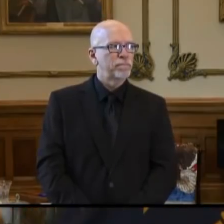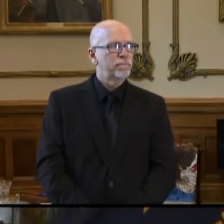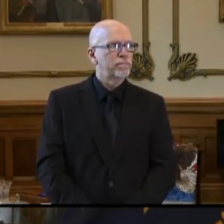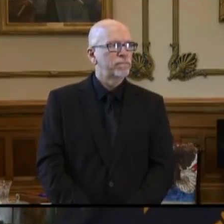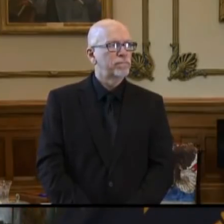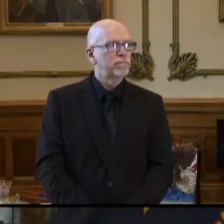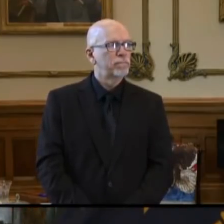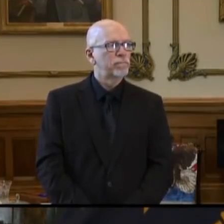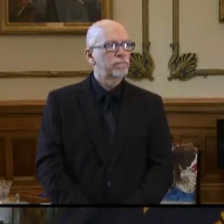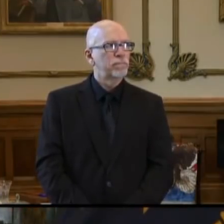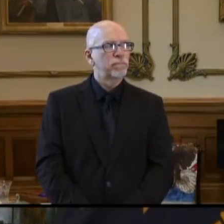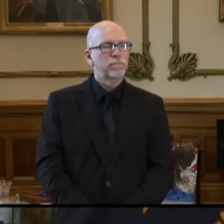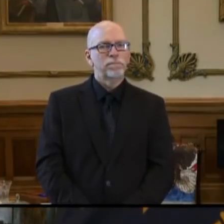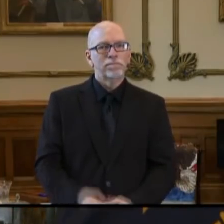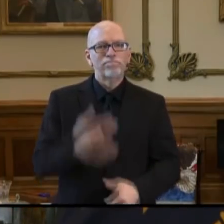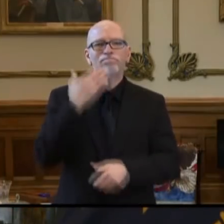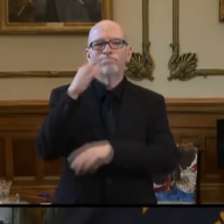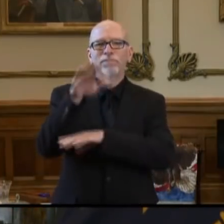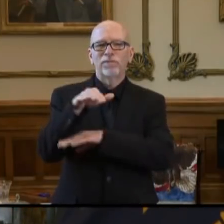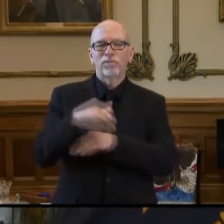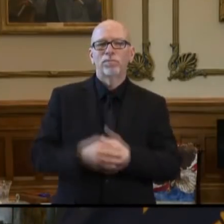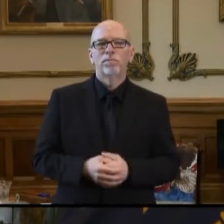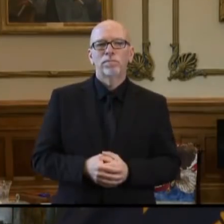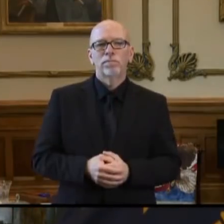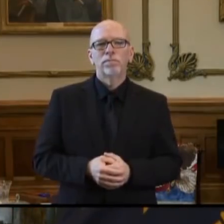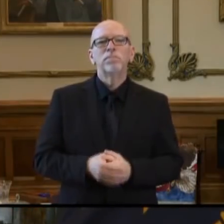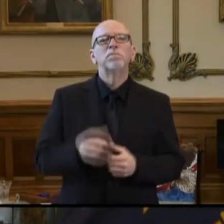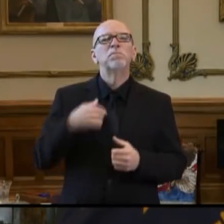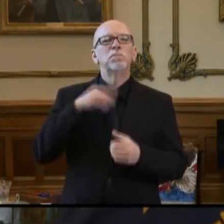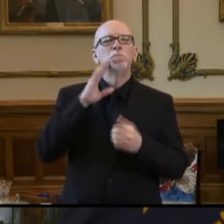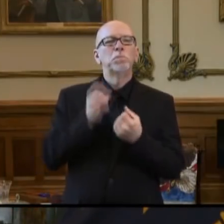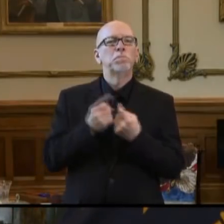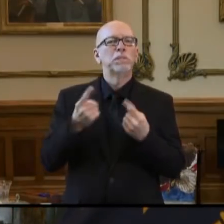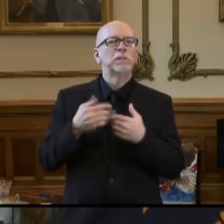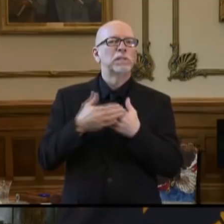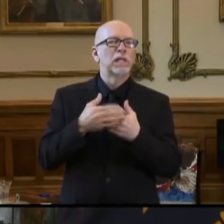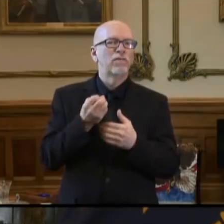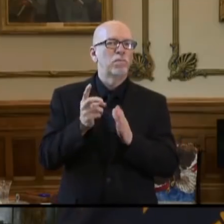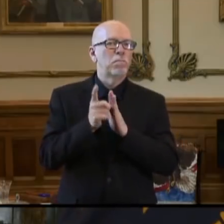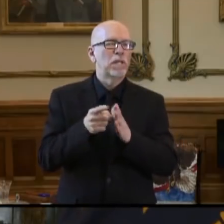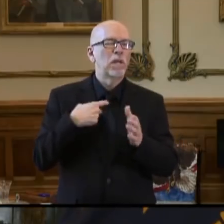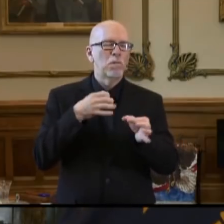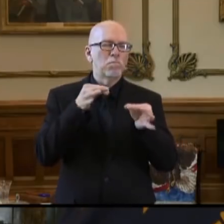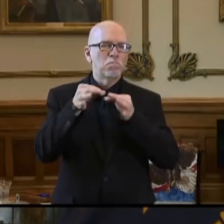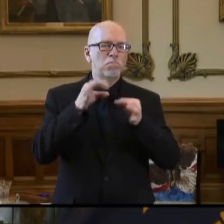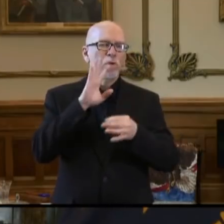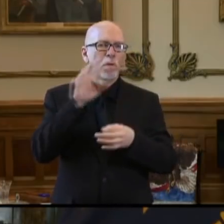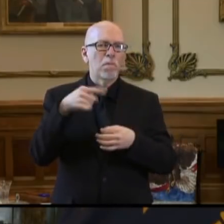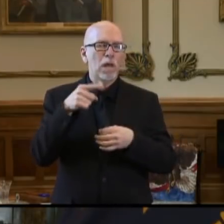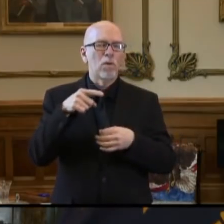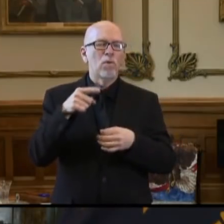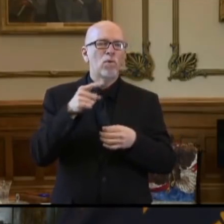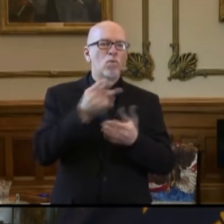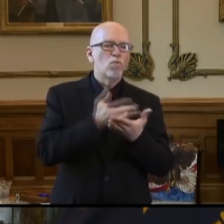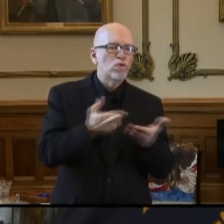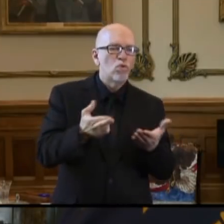PLANNING